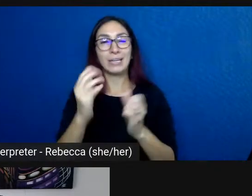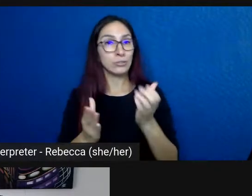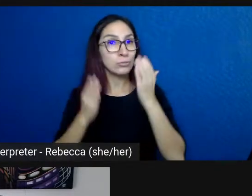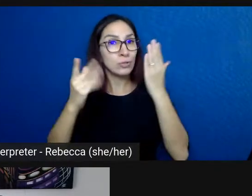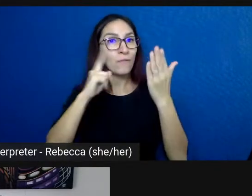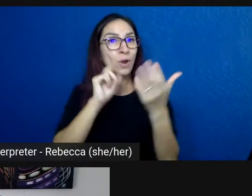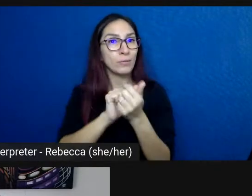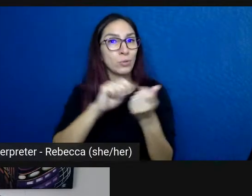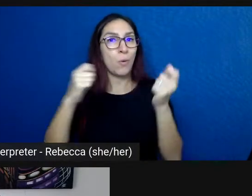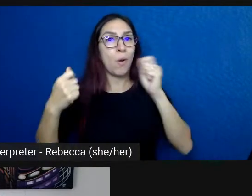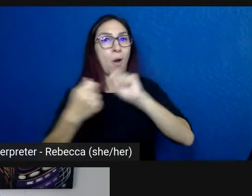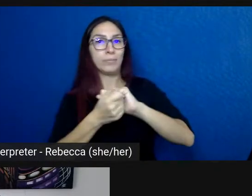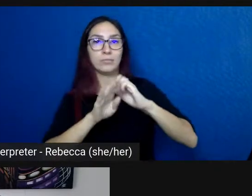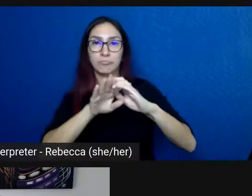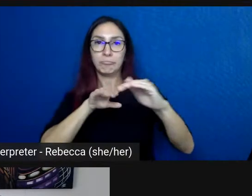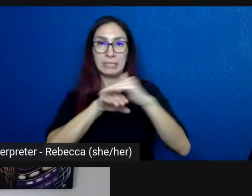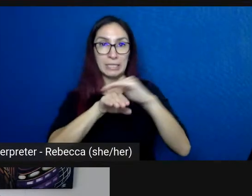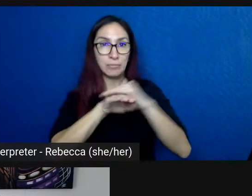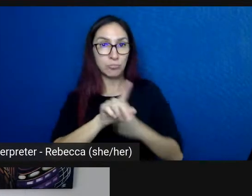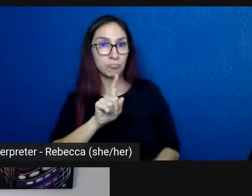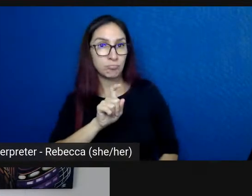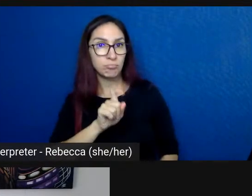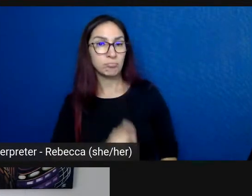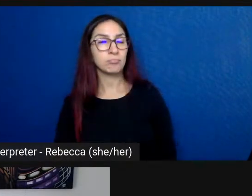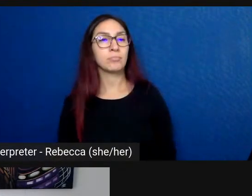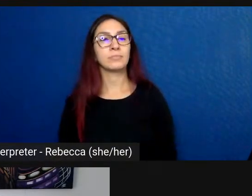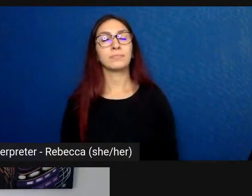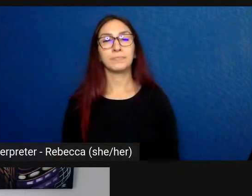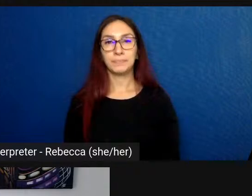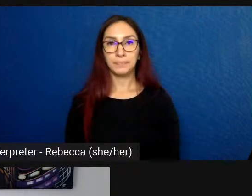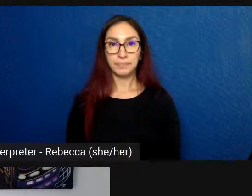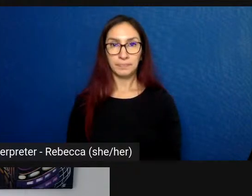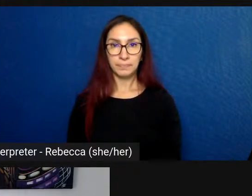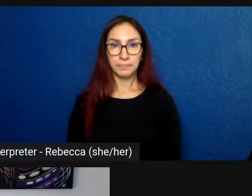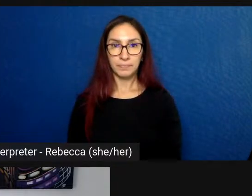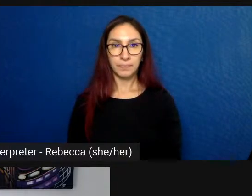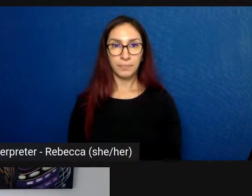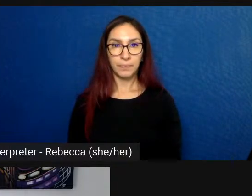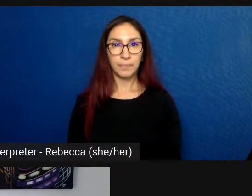used during an emergency, it covers the front page and has a "Close" button .